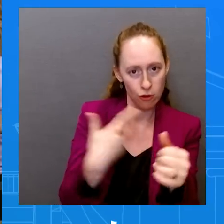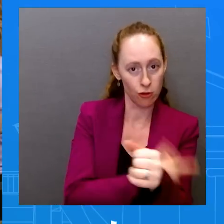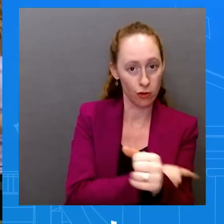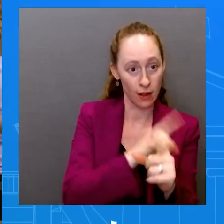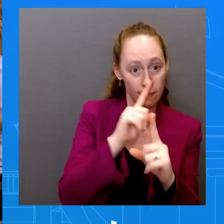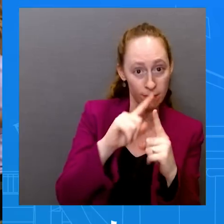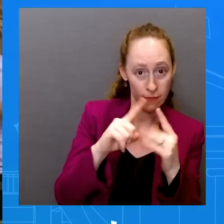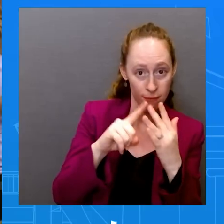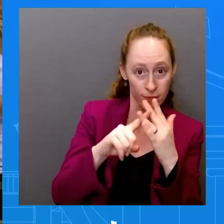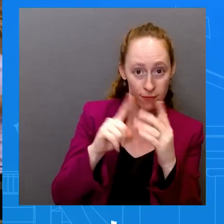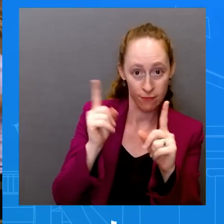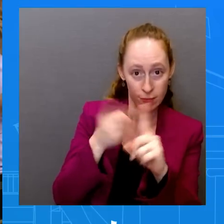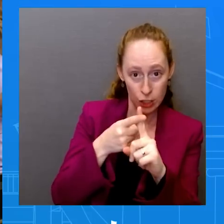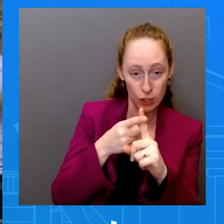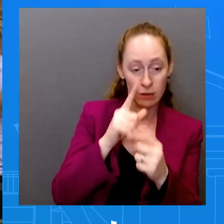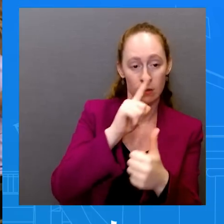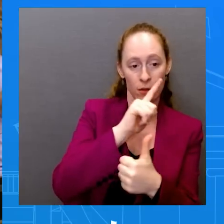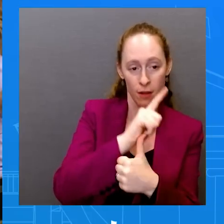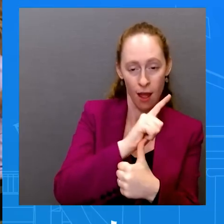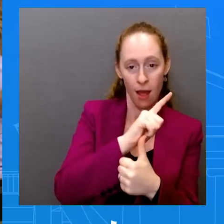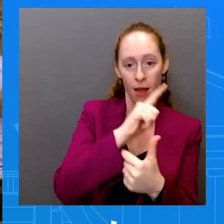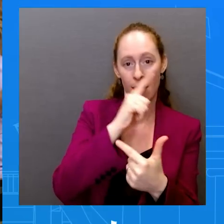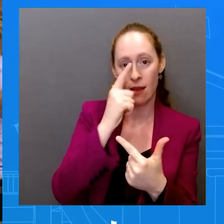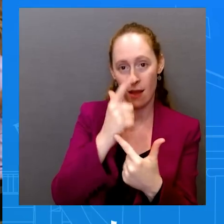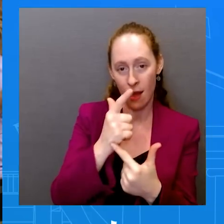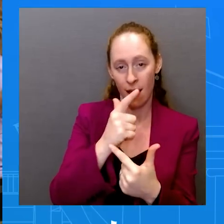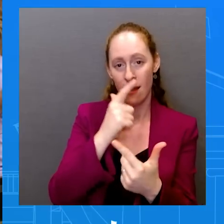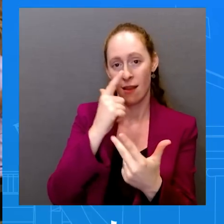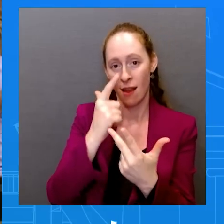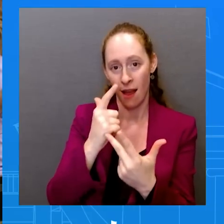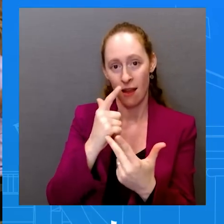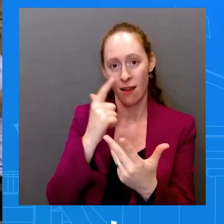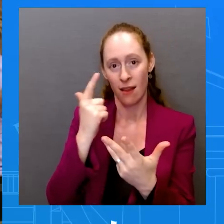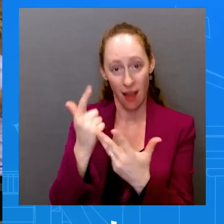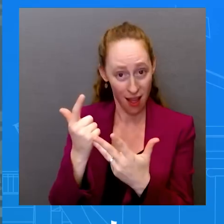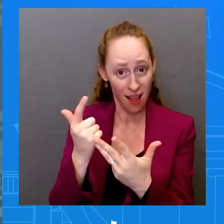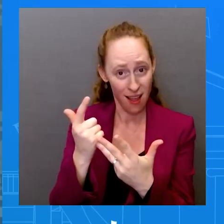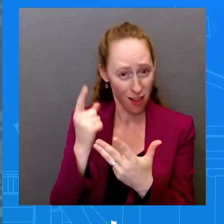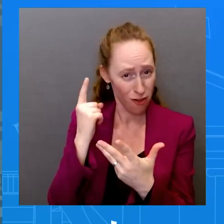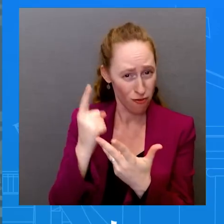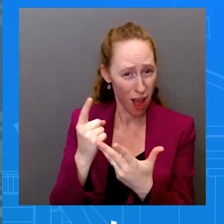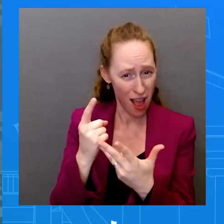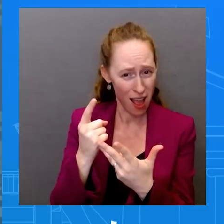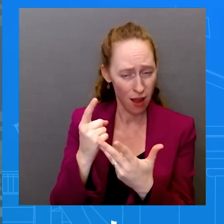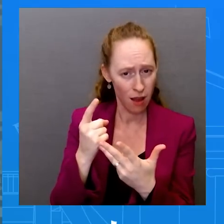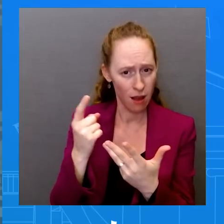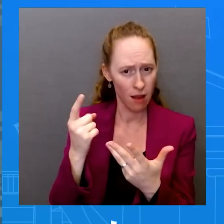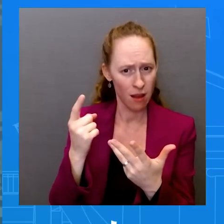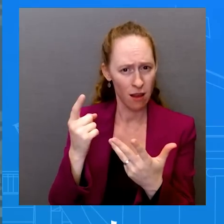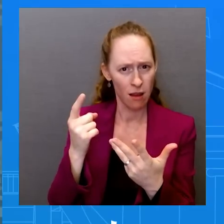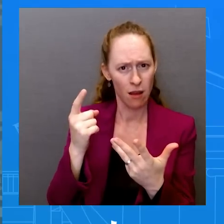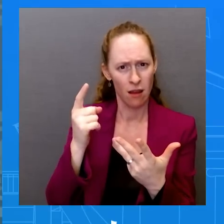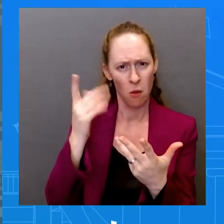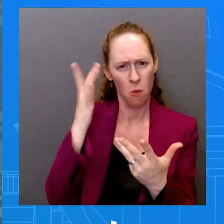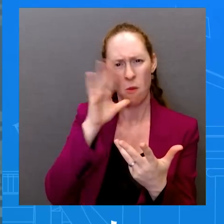So, I guess, why the discrepancy? Are you concerned that may cause some confusion? Ms. Jean-Pierre: Well, I'm not going to get into, like, regulatory language on what to call this.